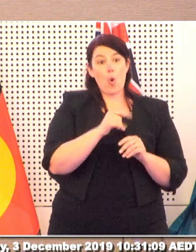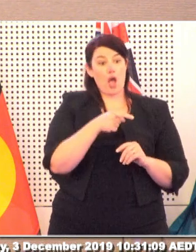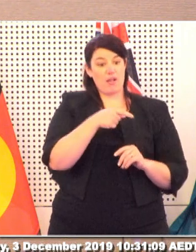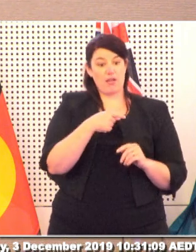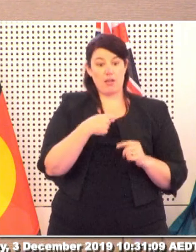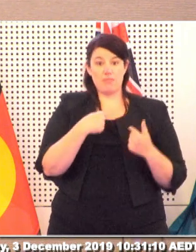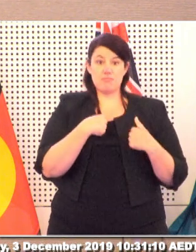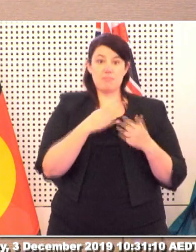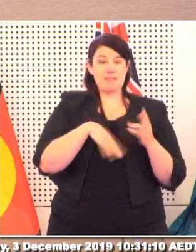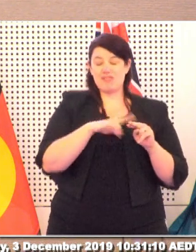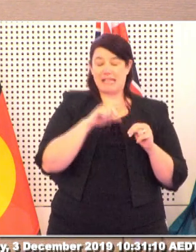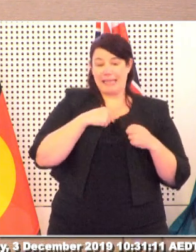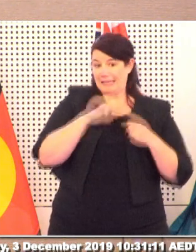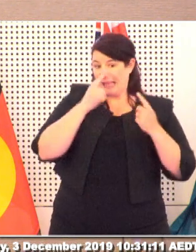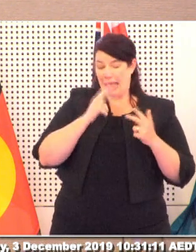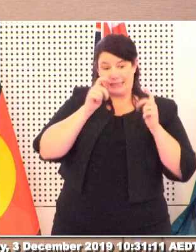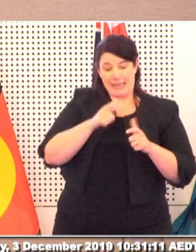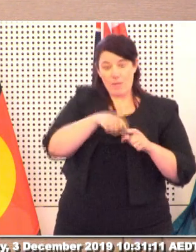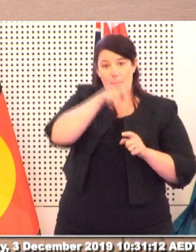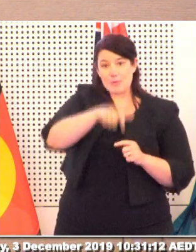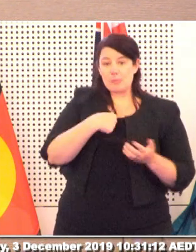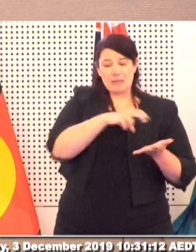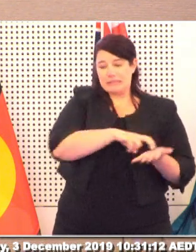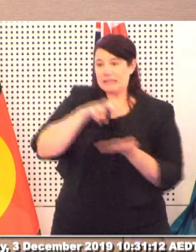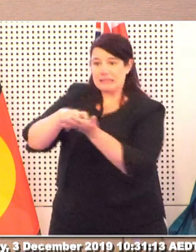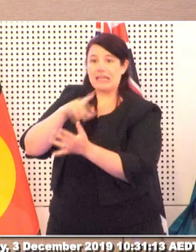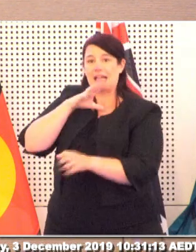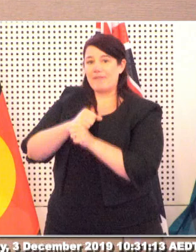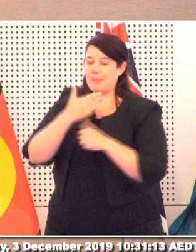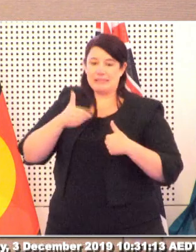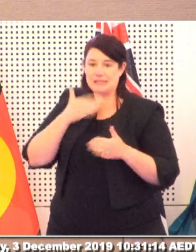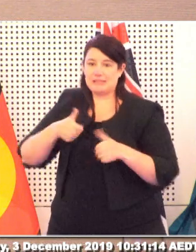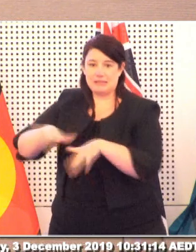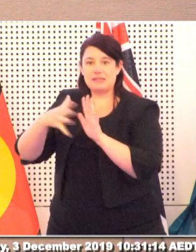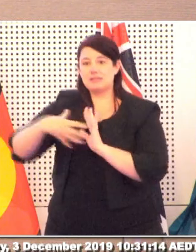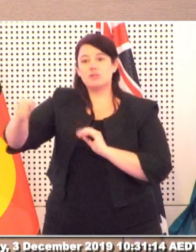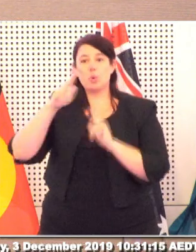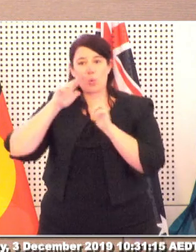disability. That created a crisis-driven approach to how vacancies were allocated,